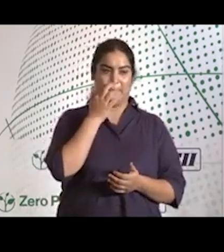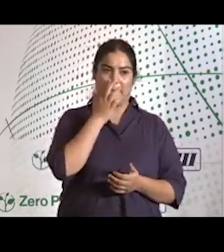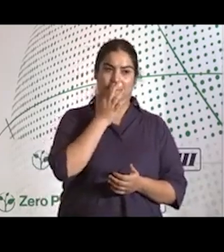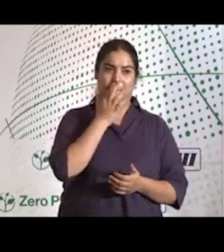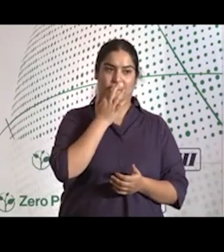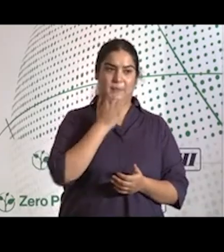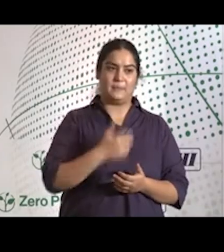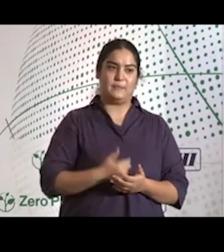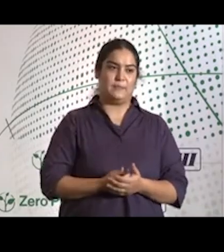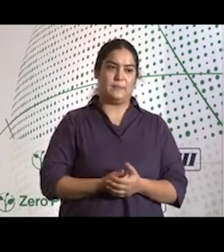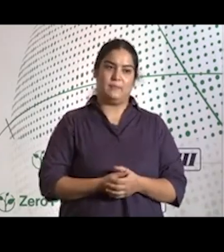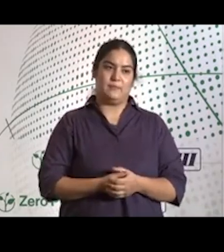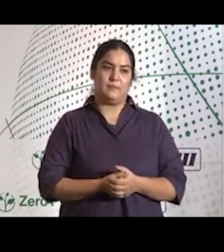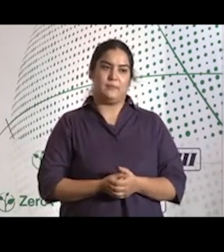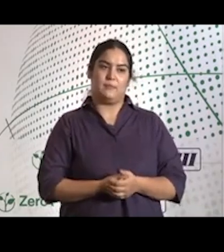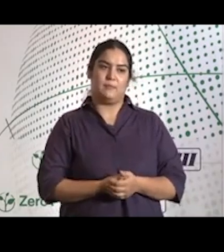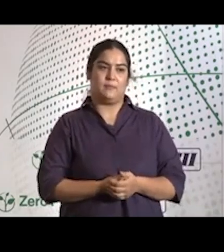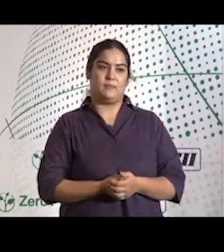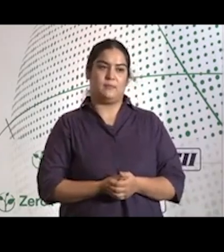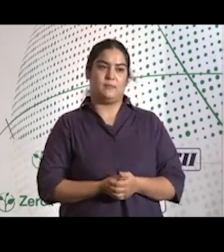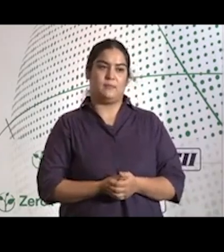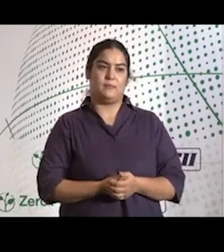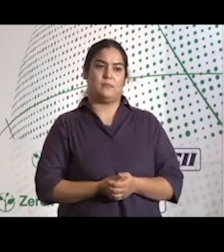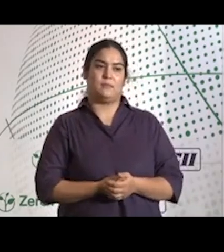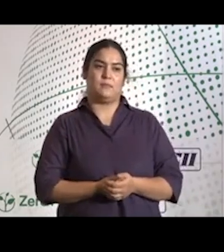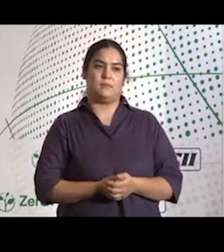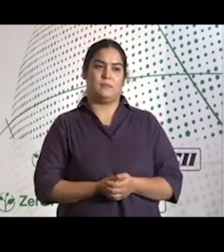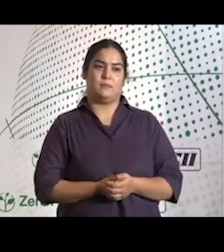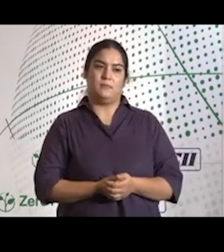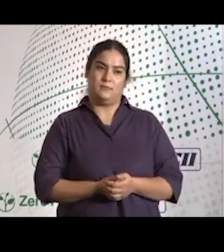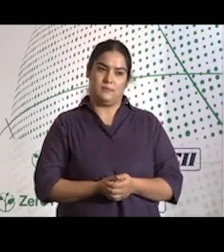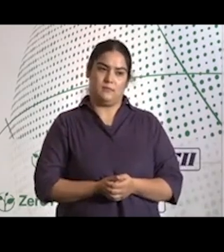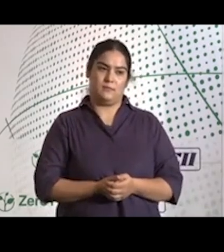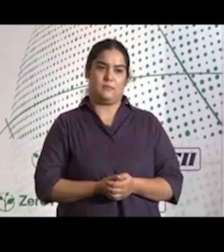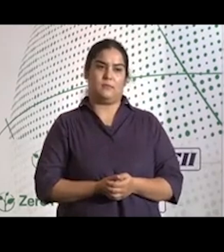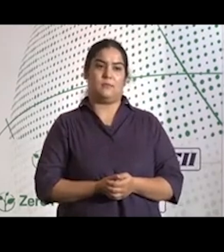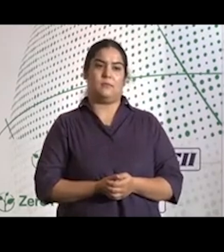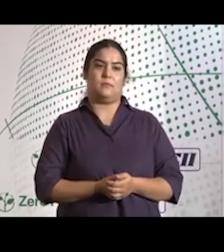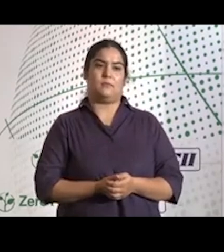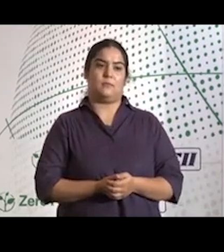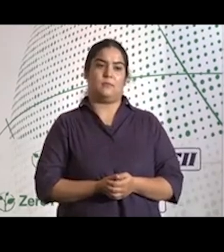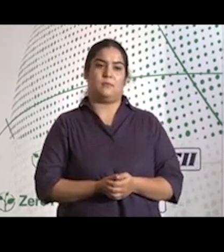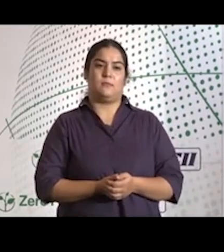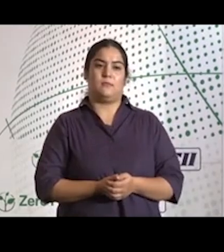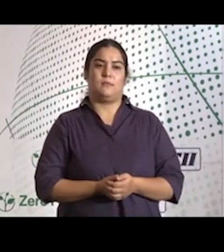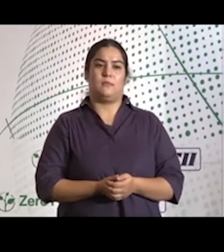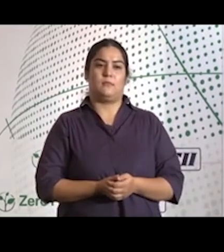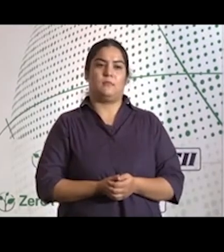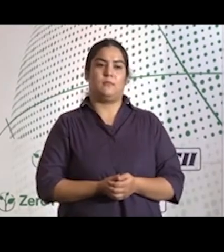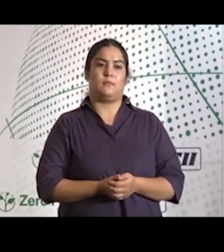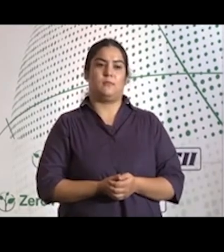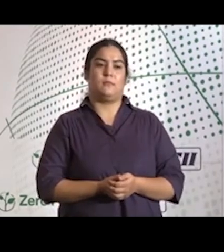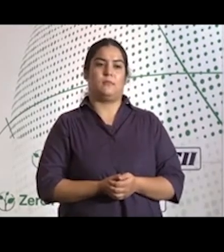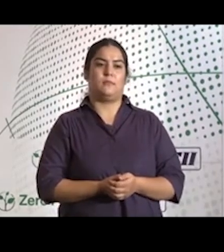and this is a gathering with a lot of persons with visibility. But I since yesterday have not seen even one person